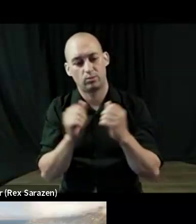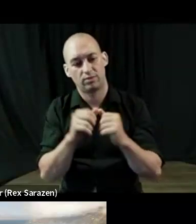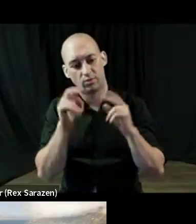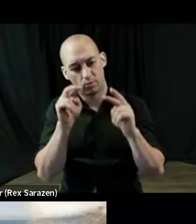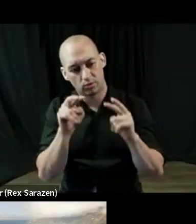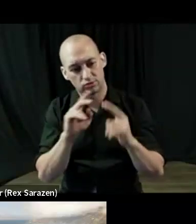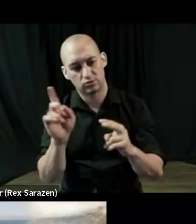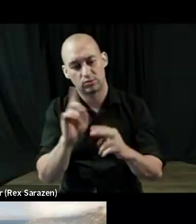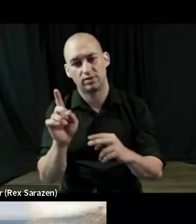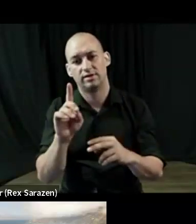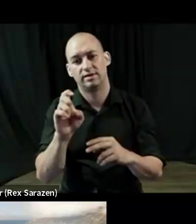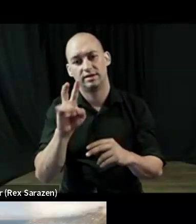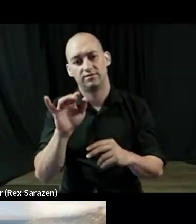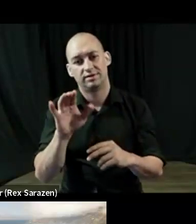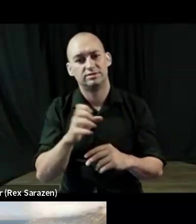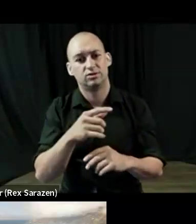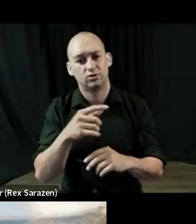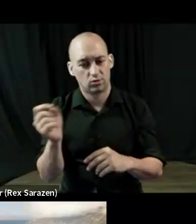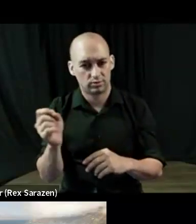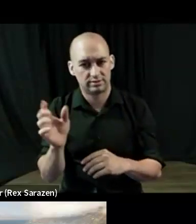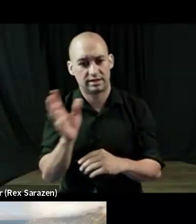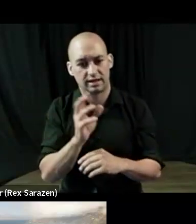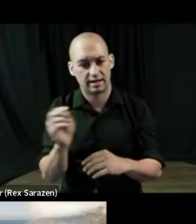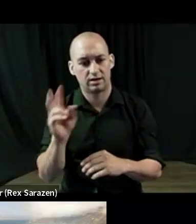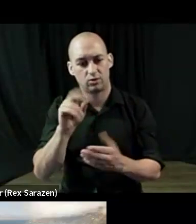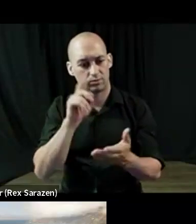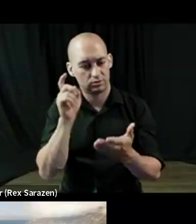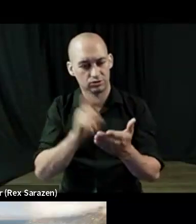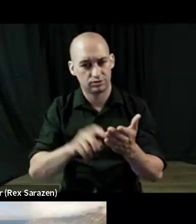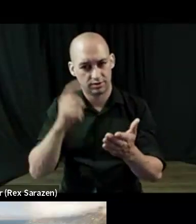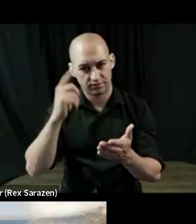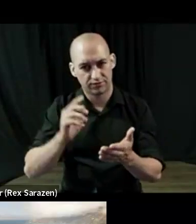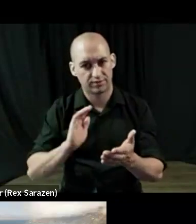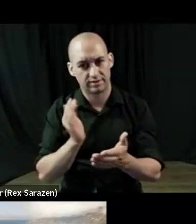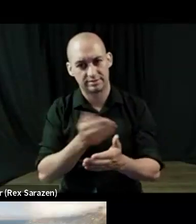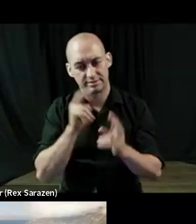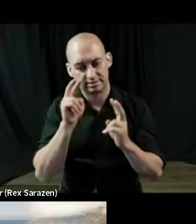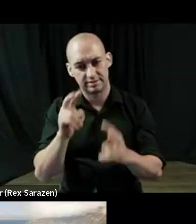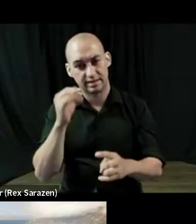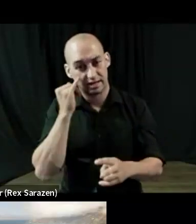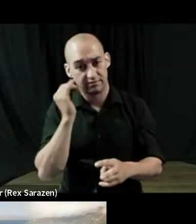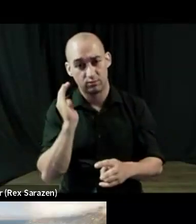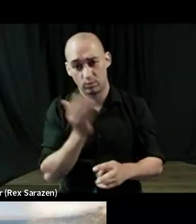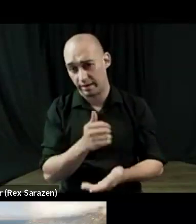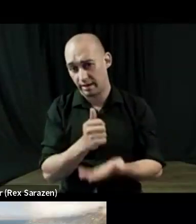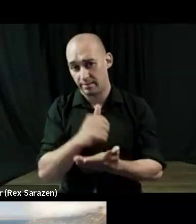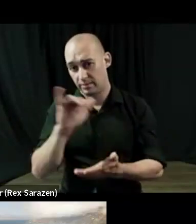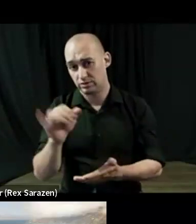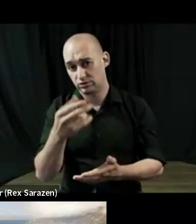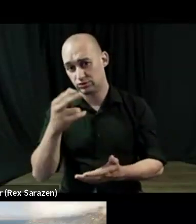are going. And also, there's no checkpoint for us to see if we help John. Where is John in 12 months